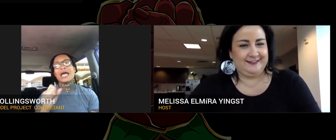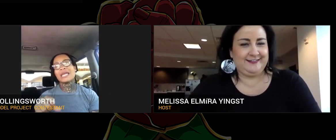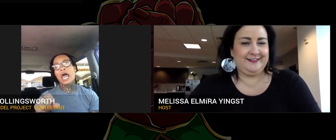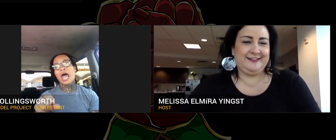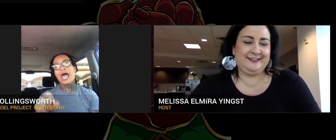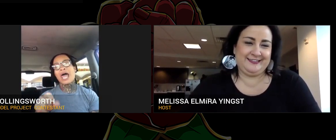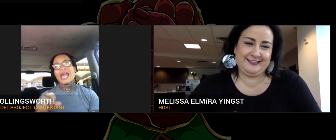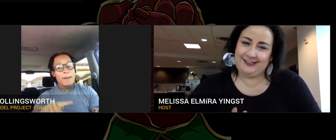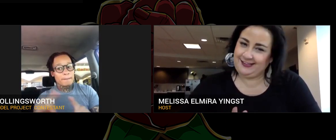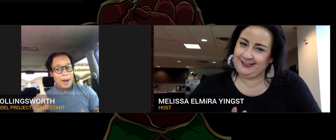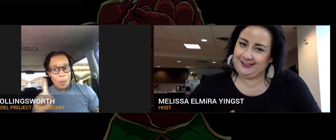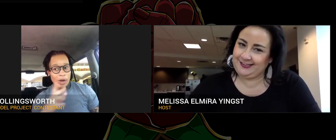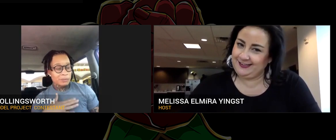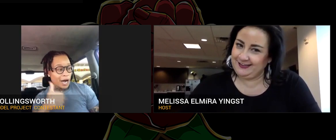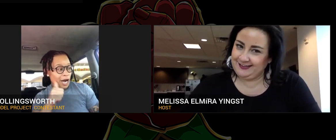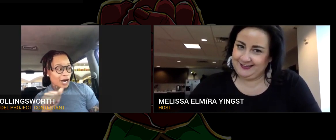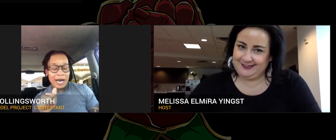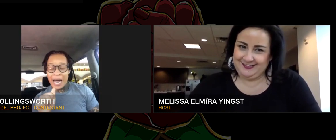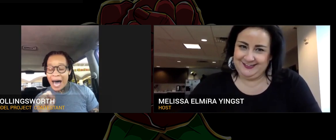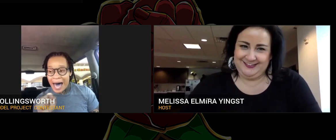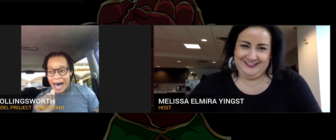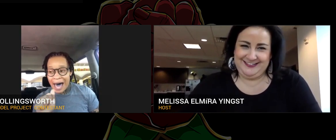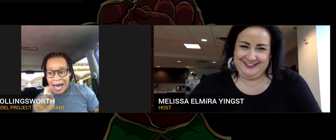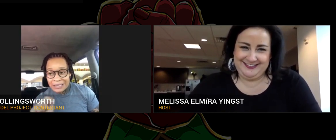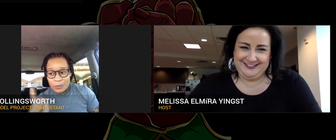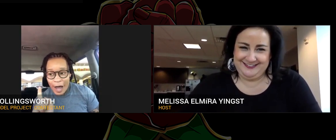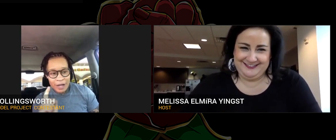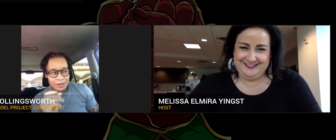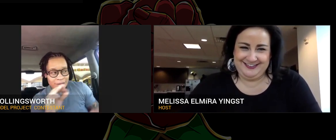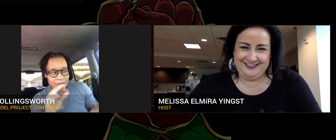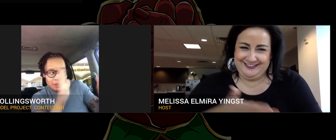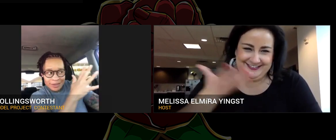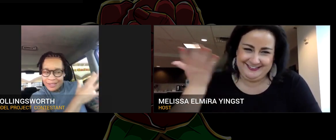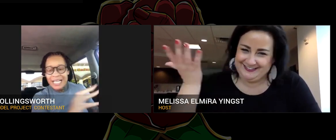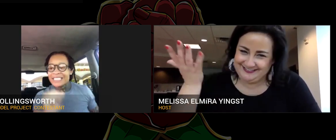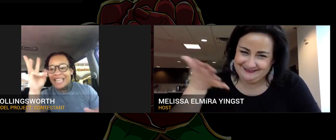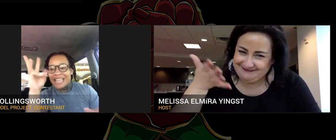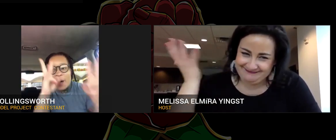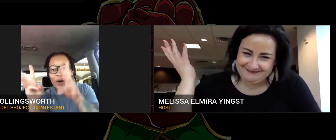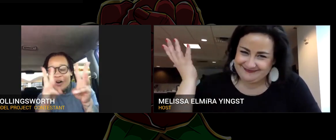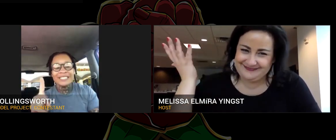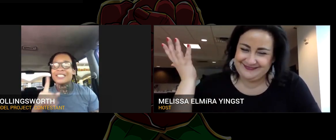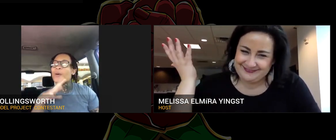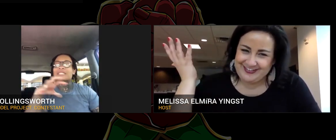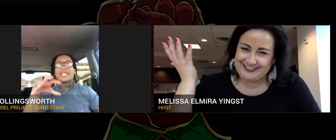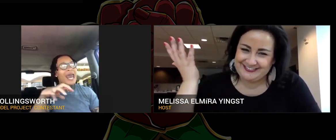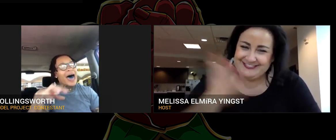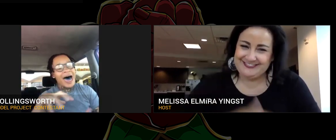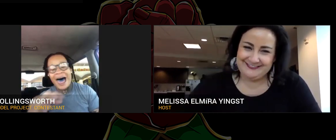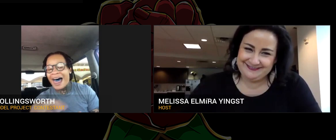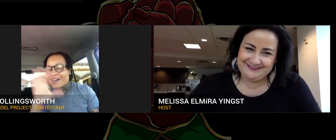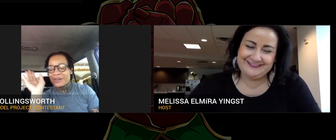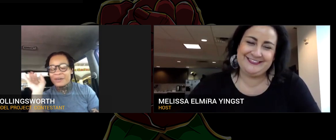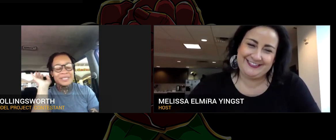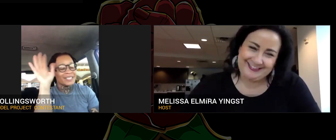I was like, "Yeah. But where are my girls at? Where?" Don't worry. We were laughing.